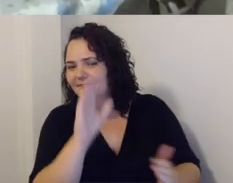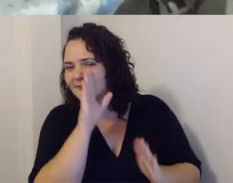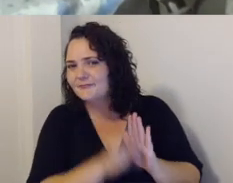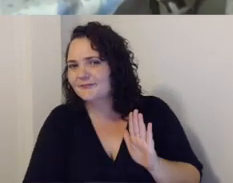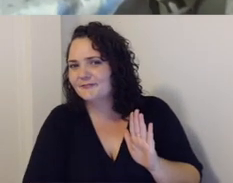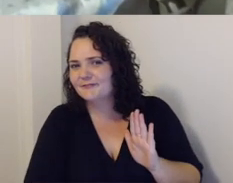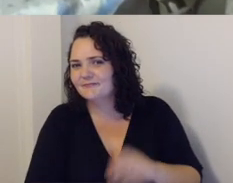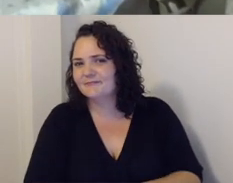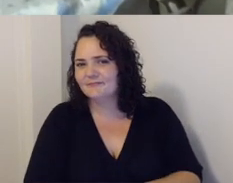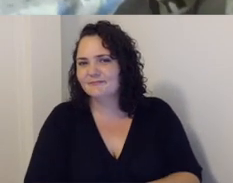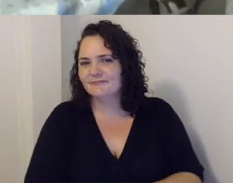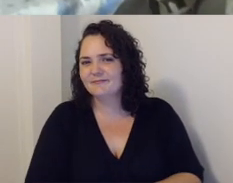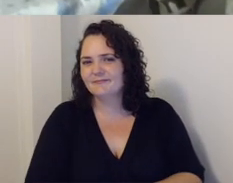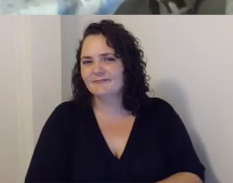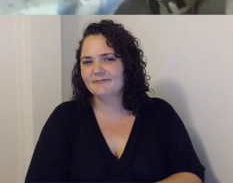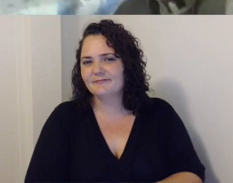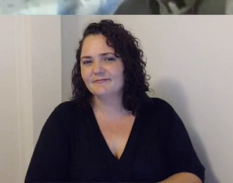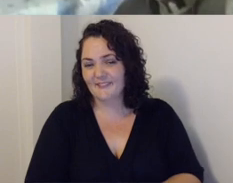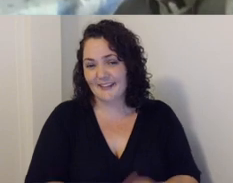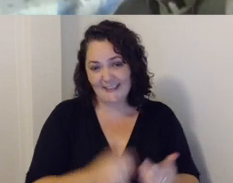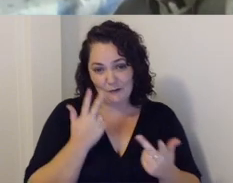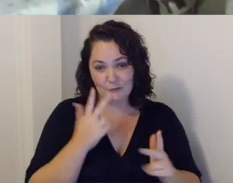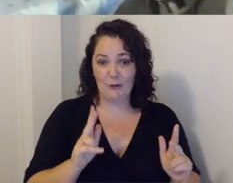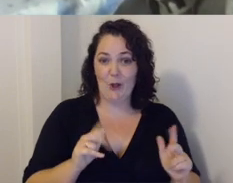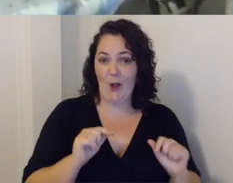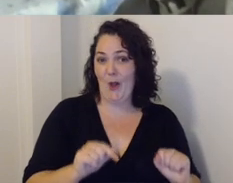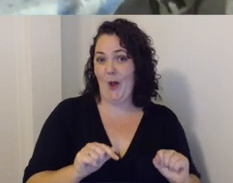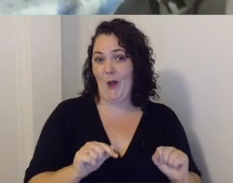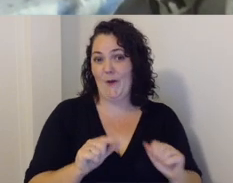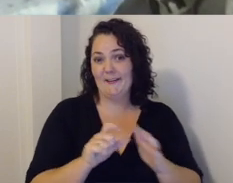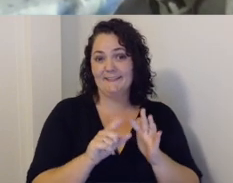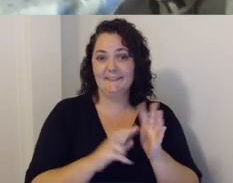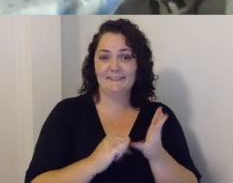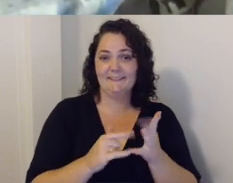the density of your experience of drawing is reflected in the graphic density of the